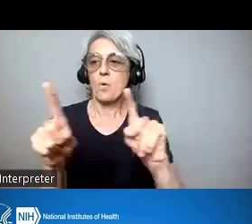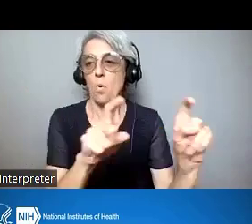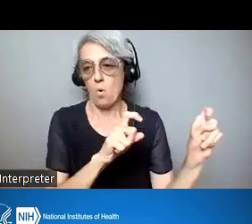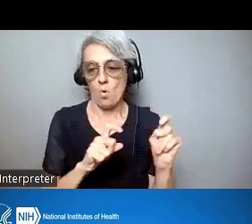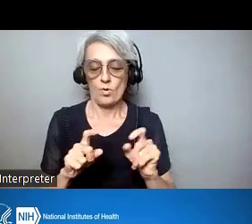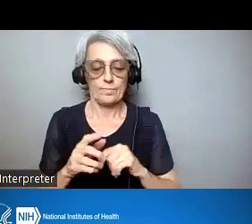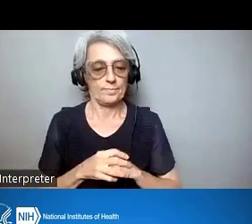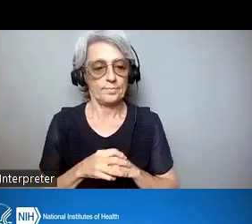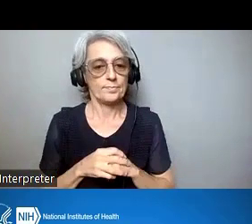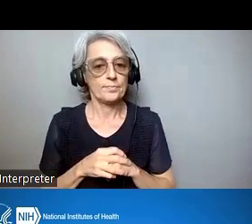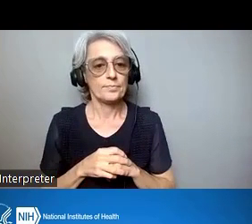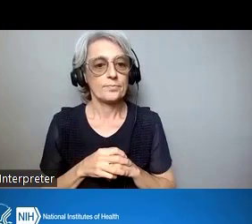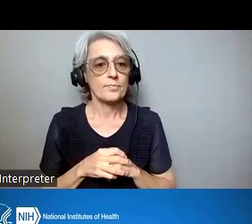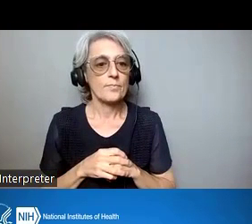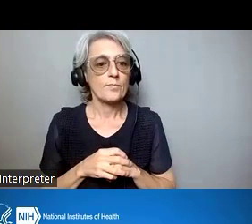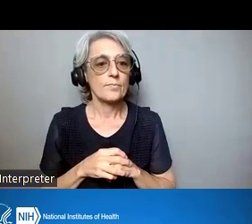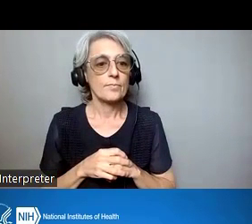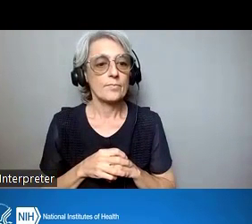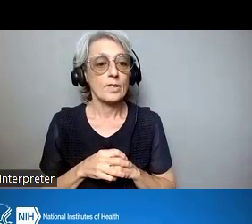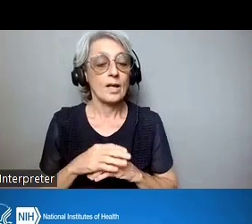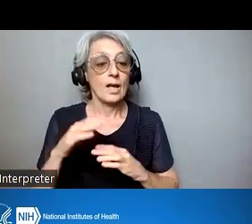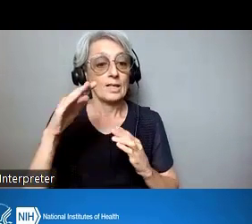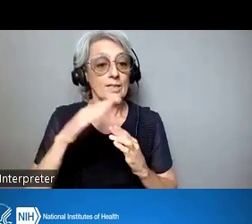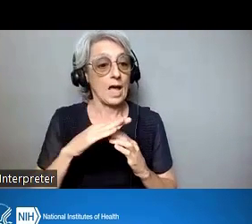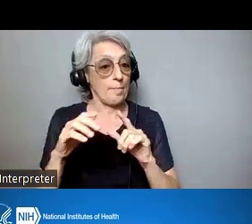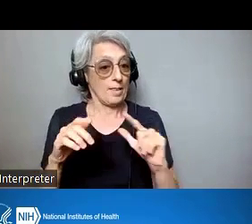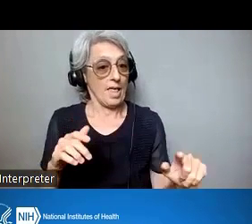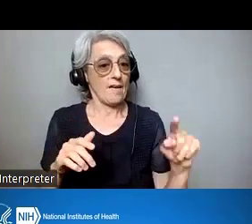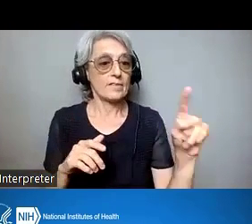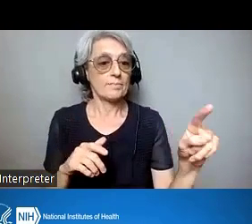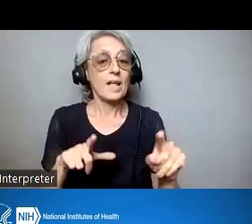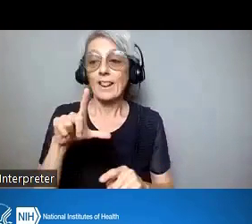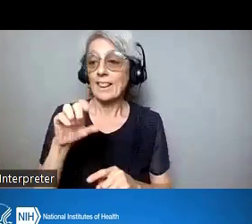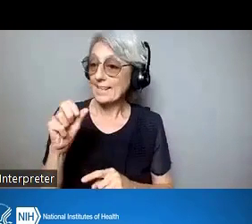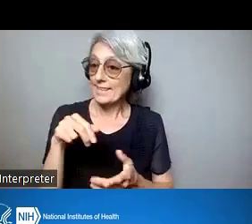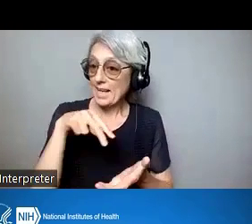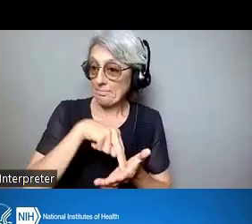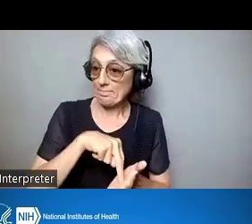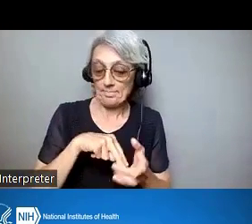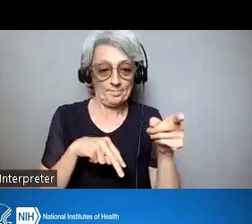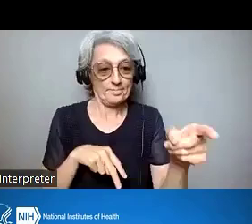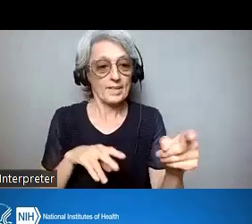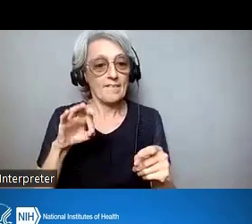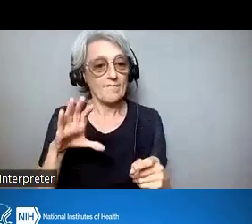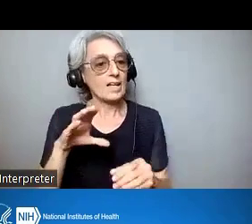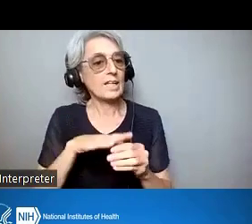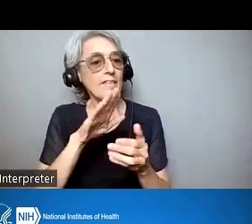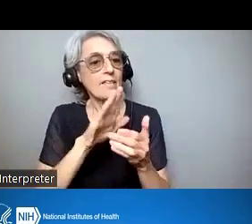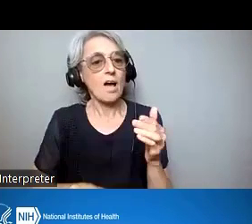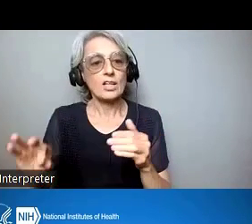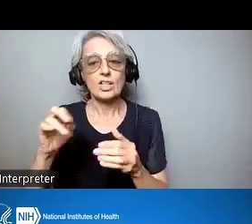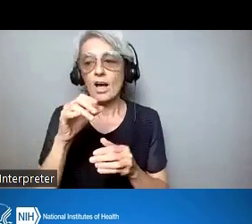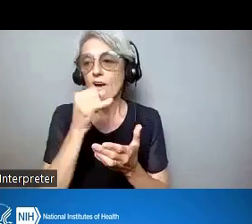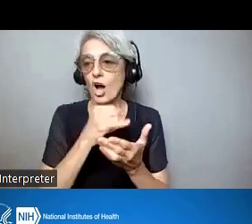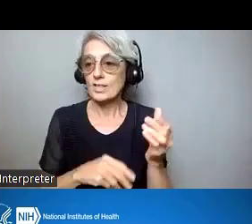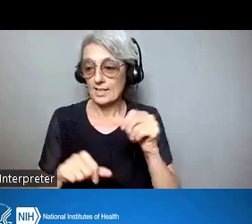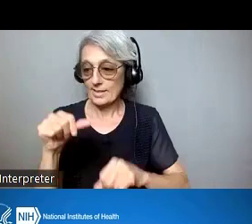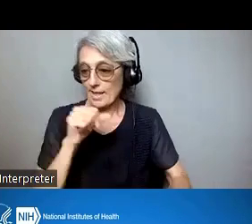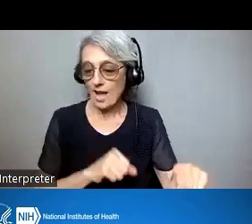At the top left, we find Lisa who is a ... who is faculty at the College of Arts & Sciences where undergraduate enrollment